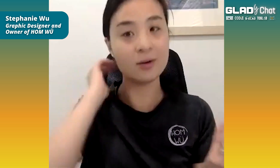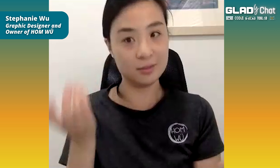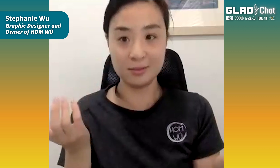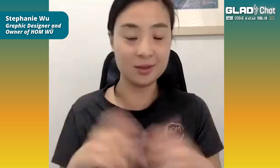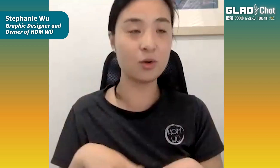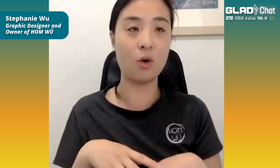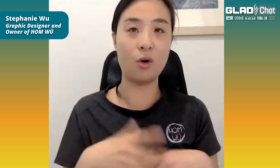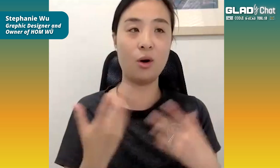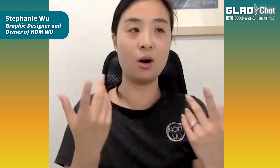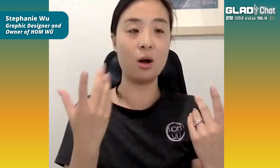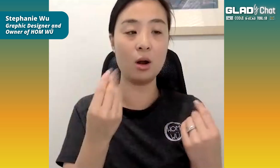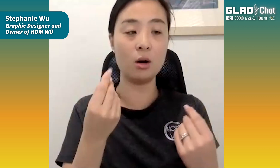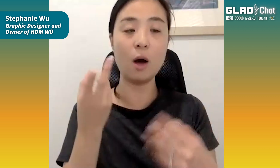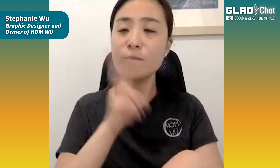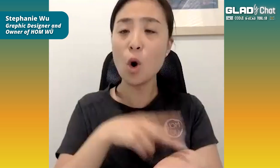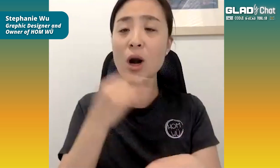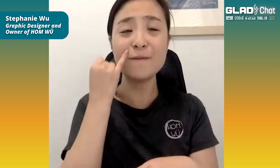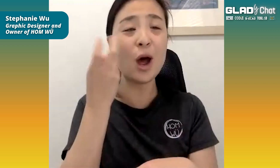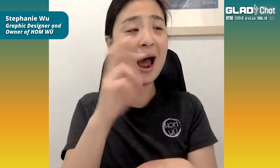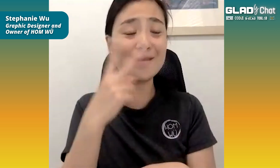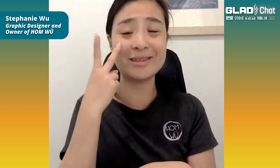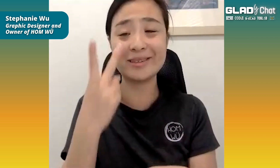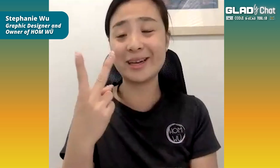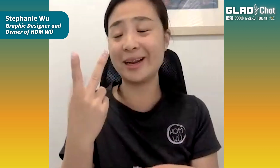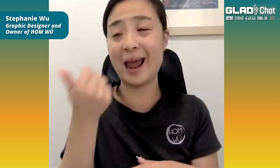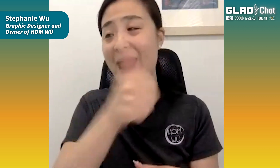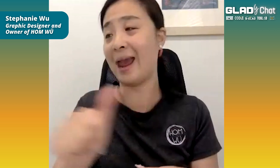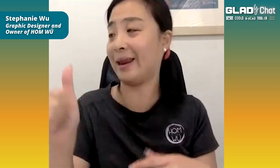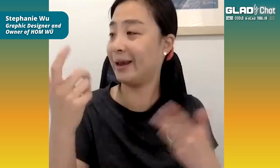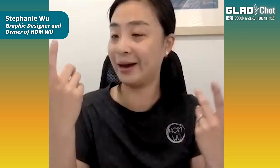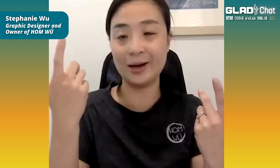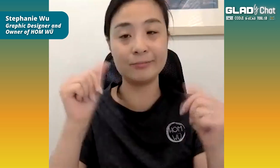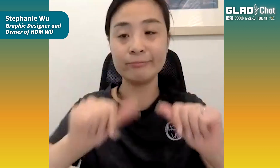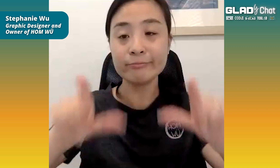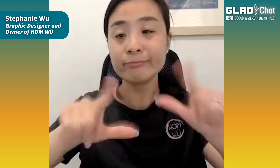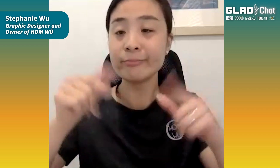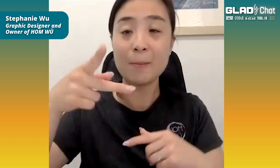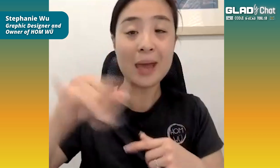And of course, if you see videos about AAPI